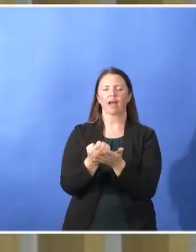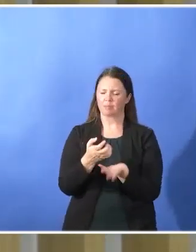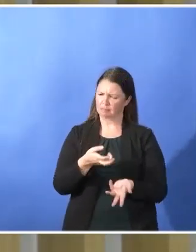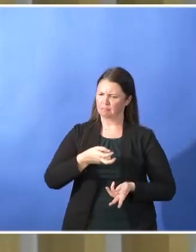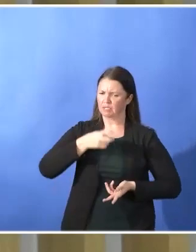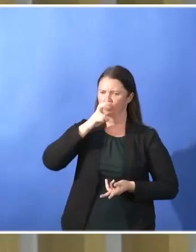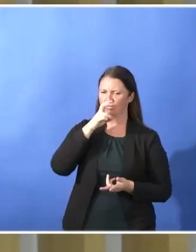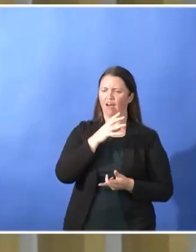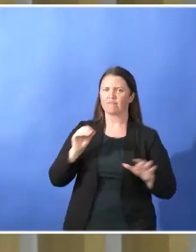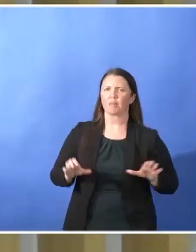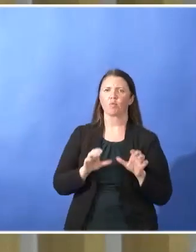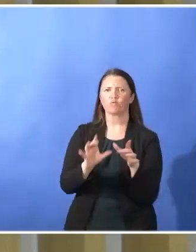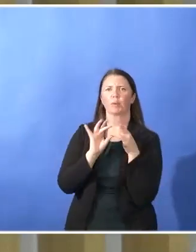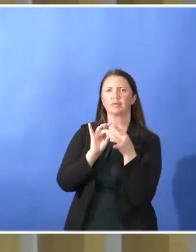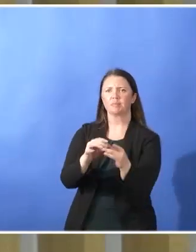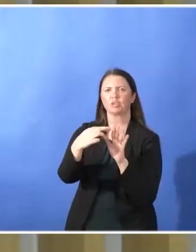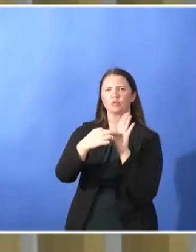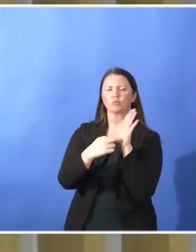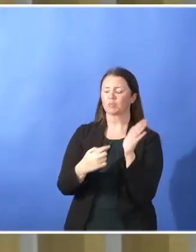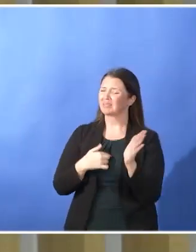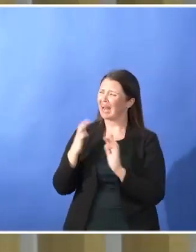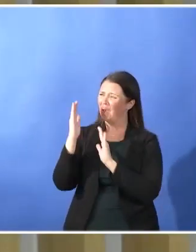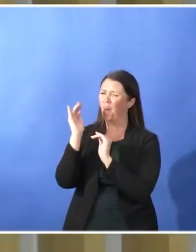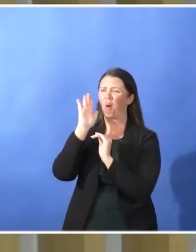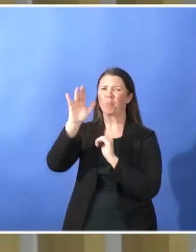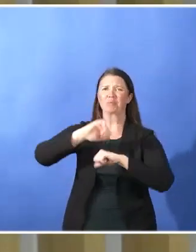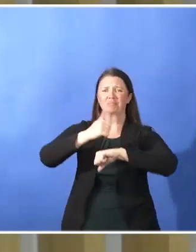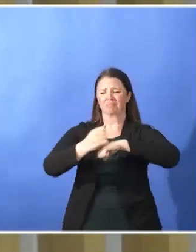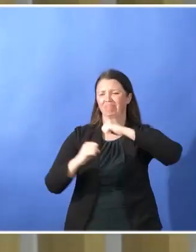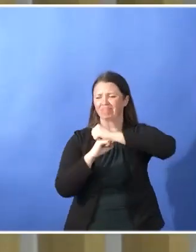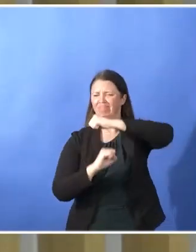THE SAFE, SUSTAINABLE, AND INNOVATIVE SPACE ECONOMY.